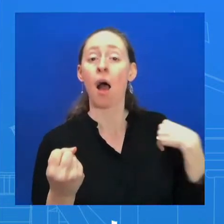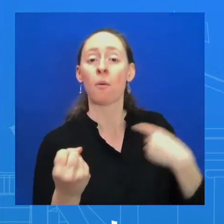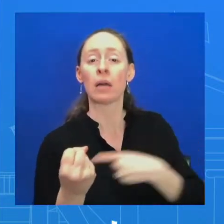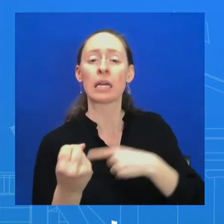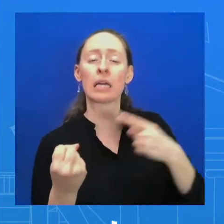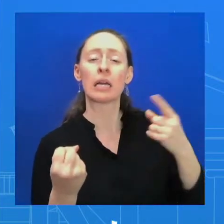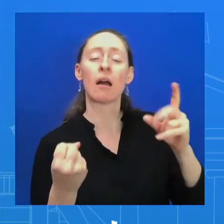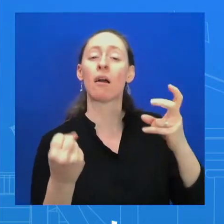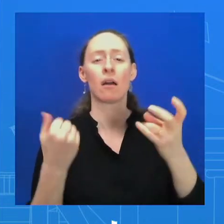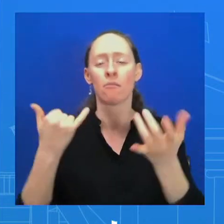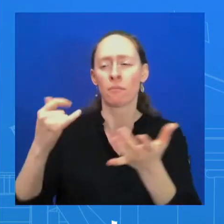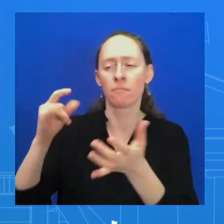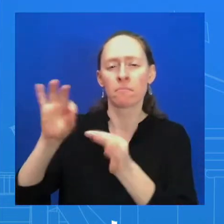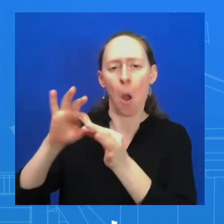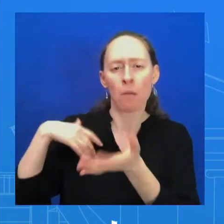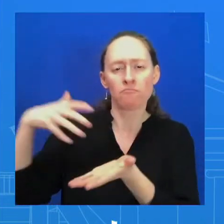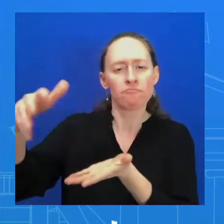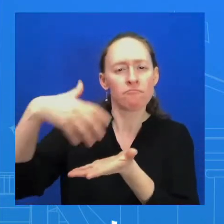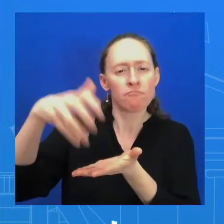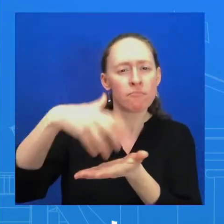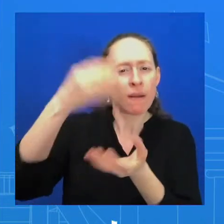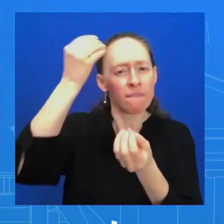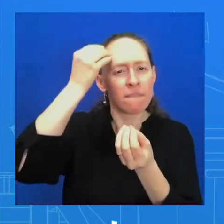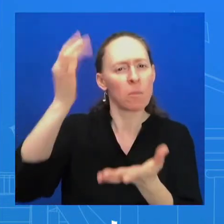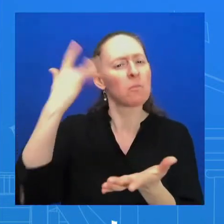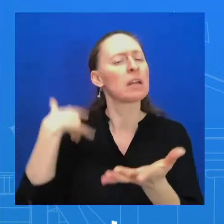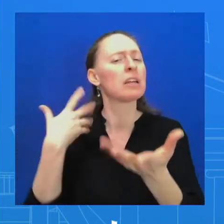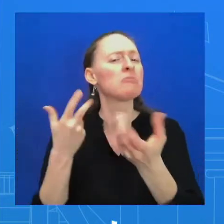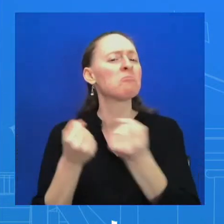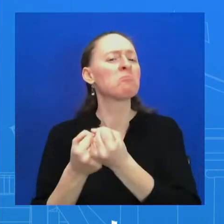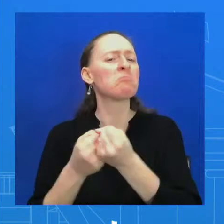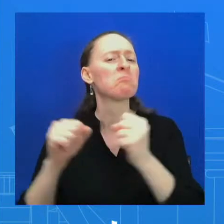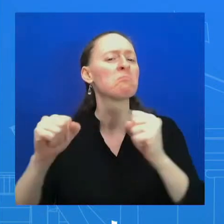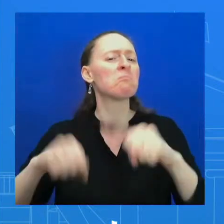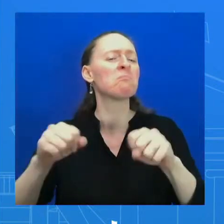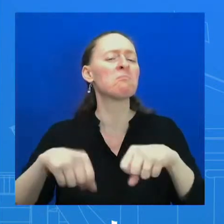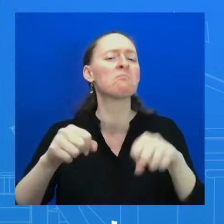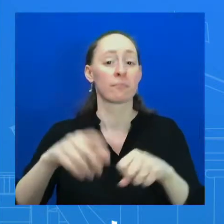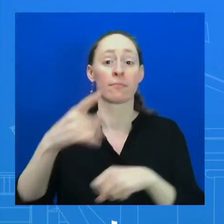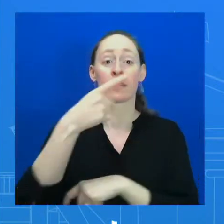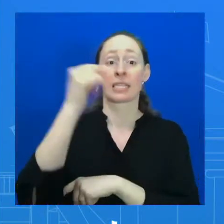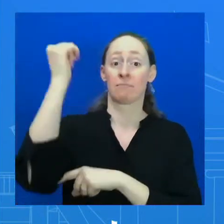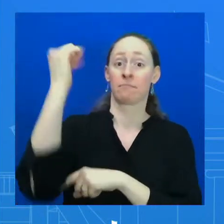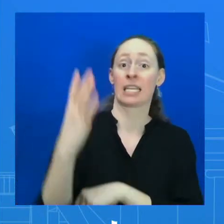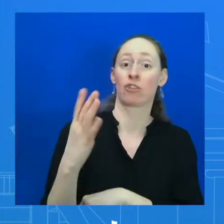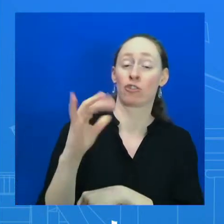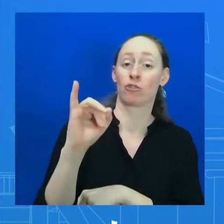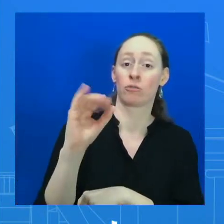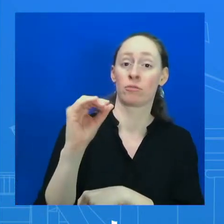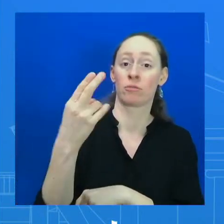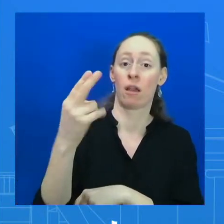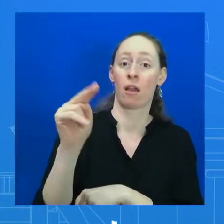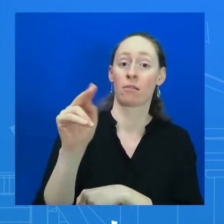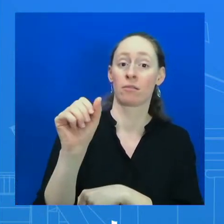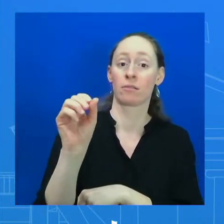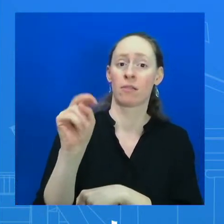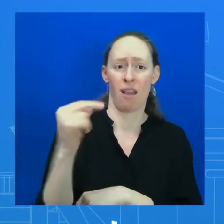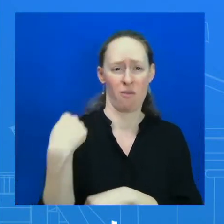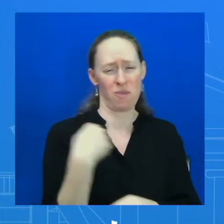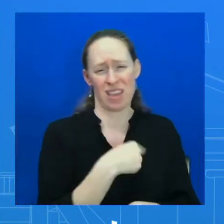As it relates to what we've been hearing from the Speaker -- Speaker Johnson, we've been very clear: In order to -- if we really want to help the people of Ukraine,